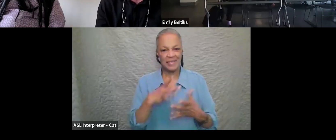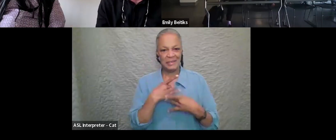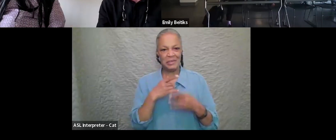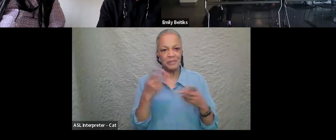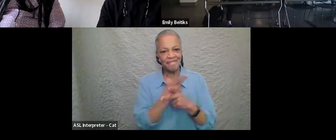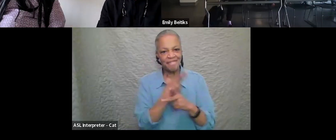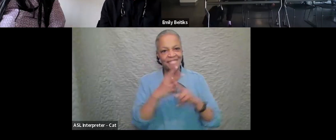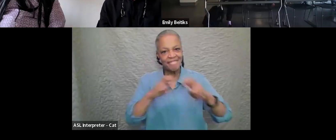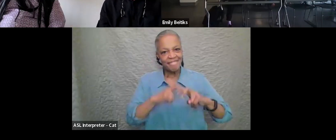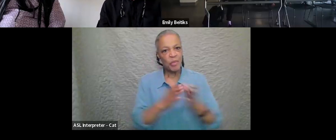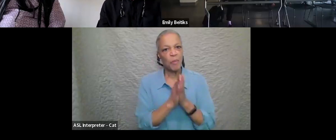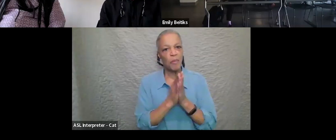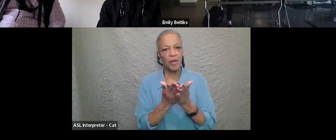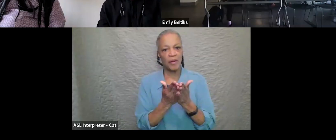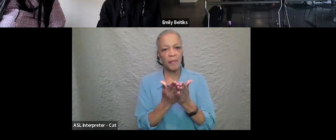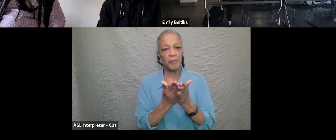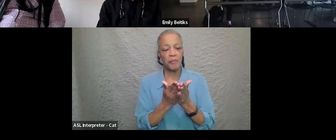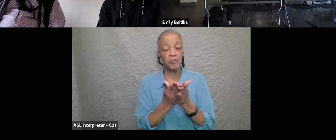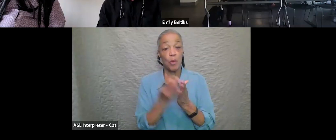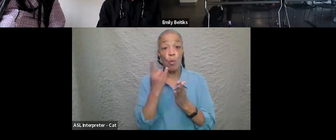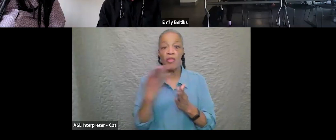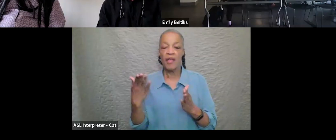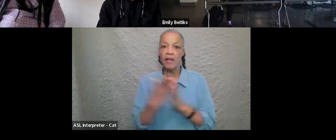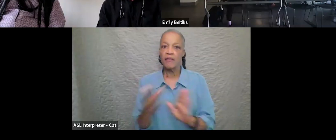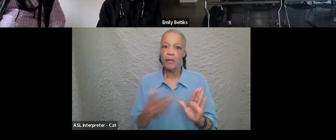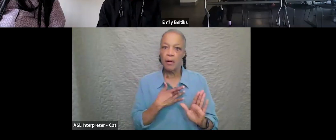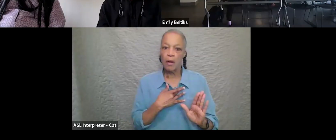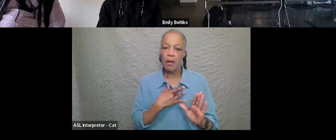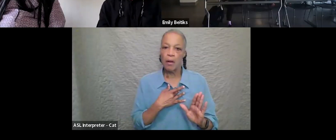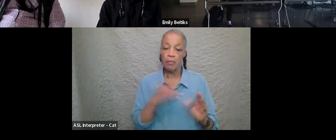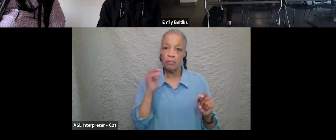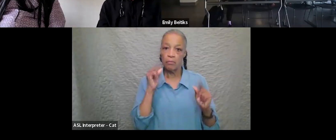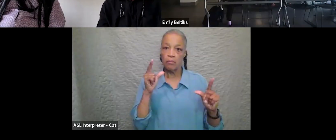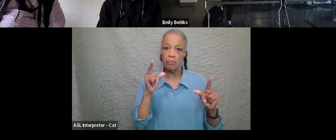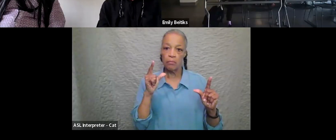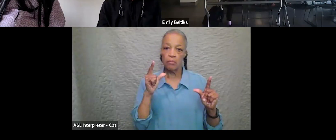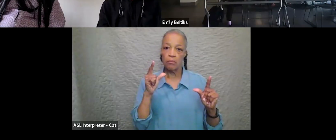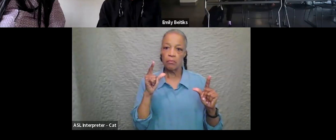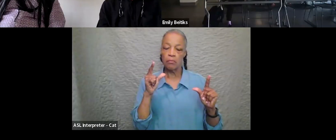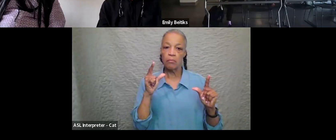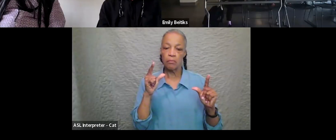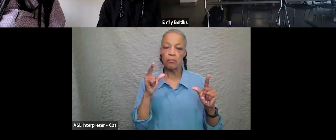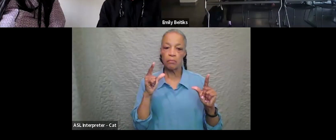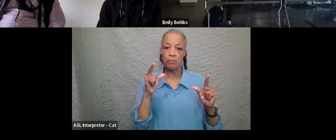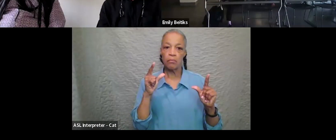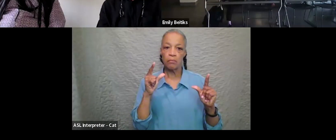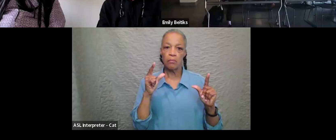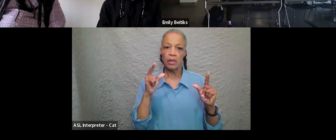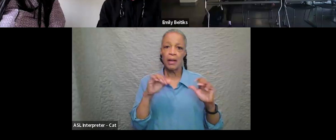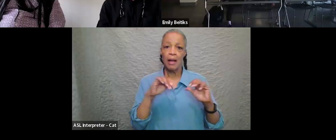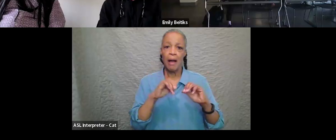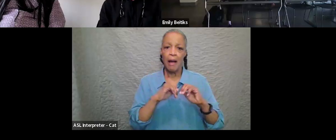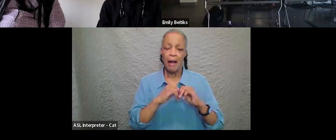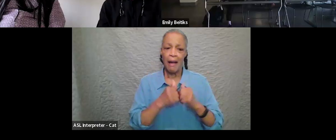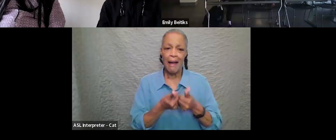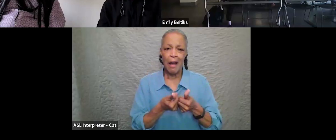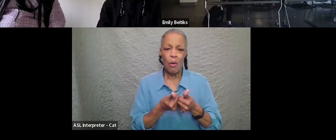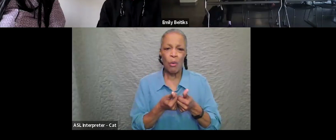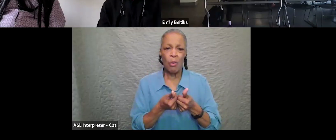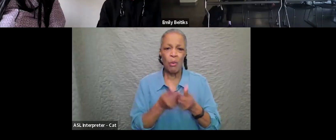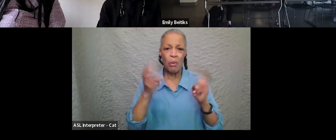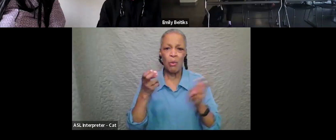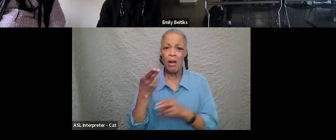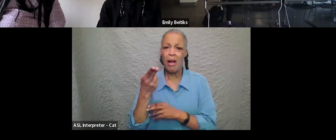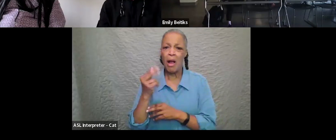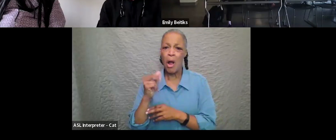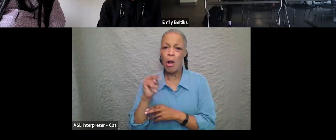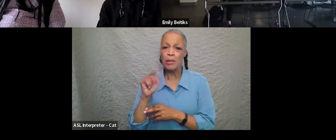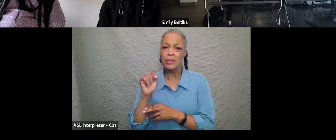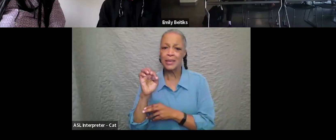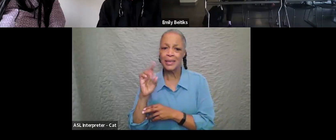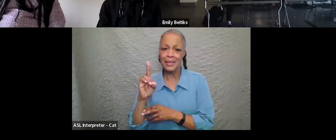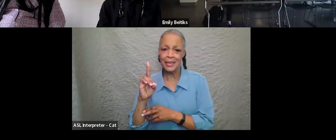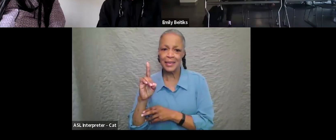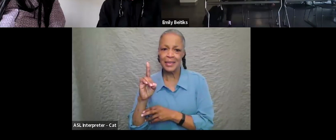One of the things that I found really striking is just how haunted, sometimes tormented,